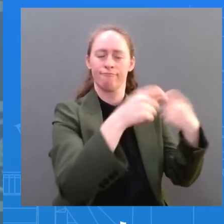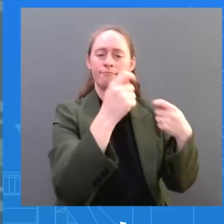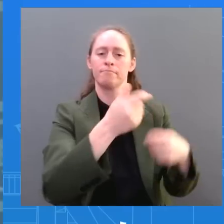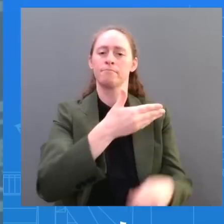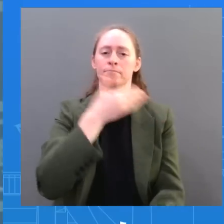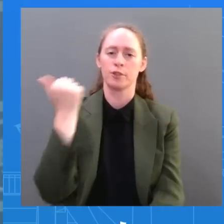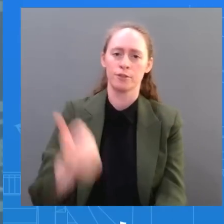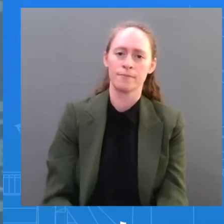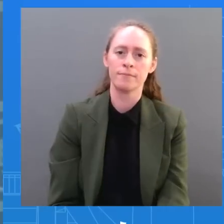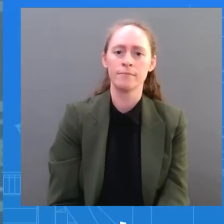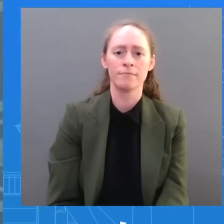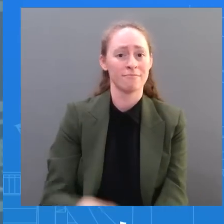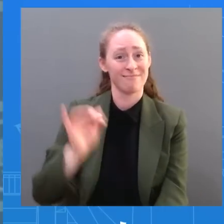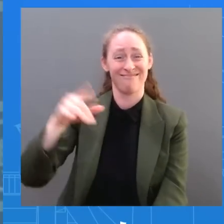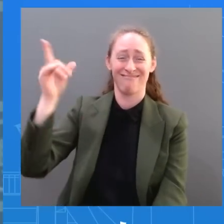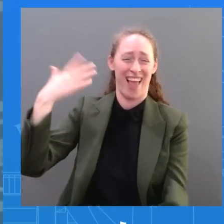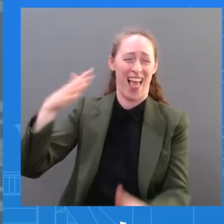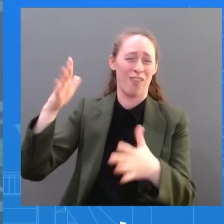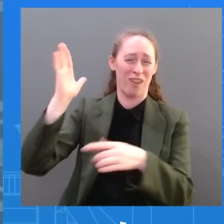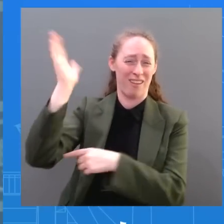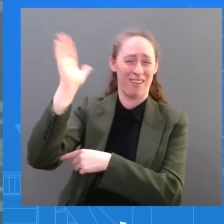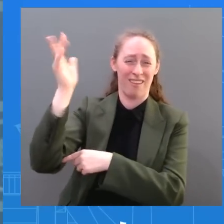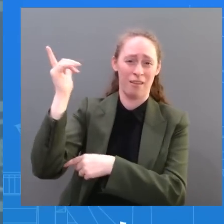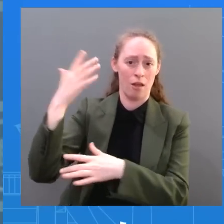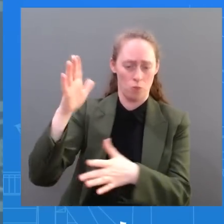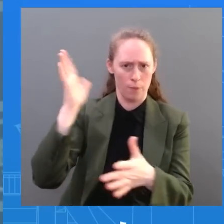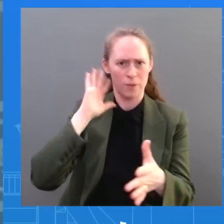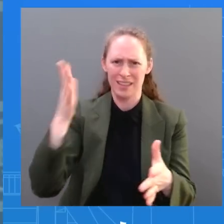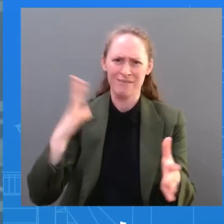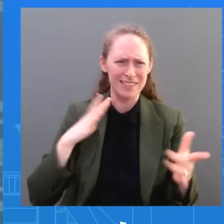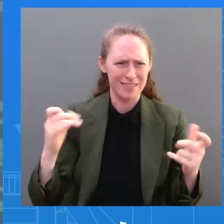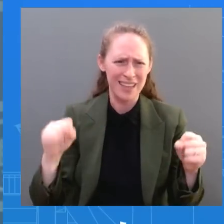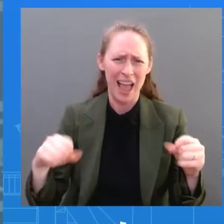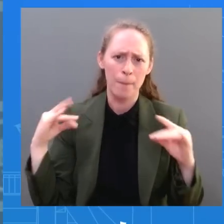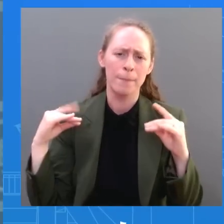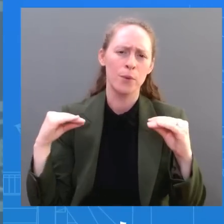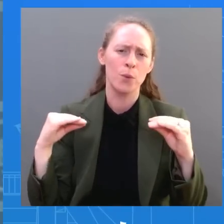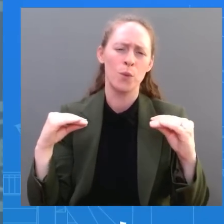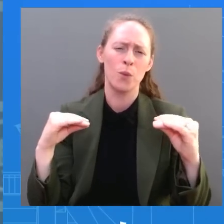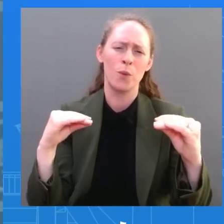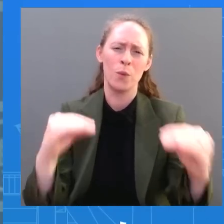very aggressively, as you -- as you laid out. And this is an important, important issue.